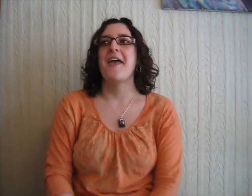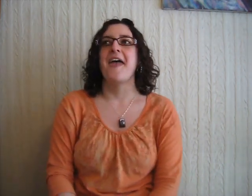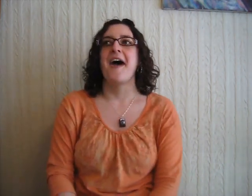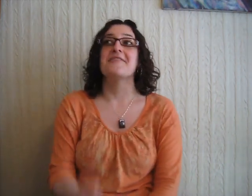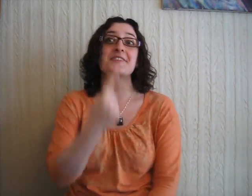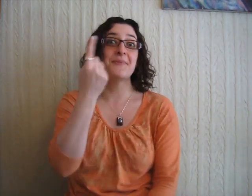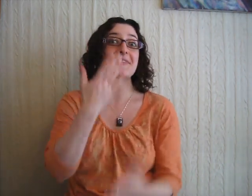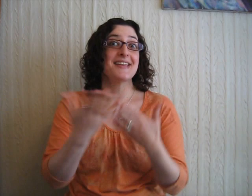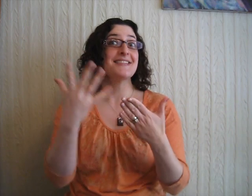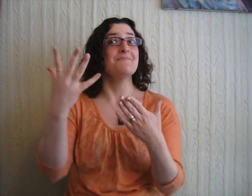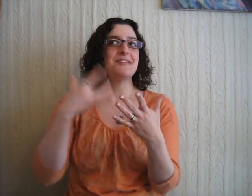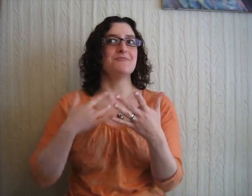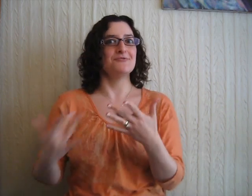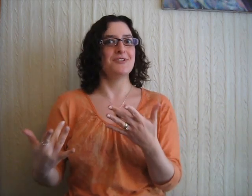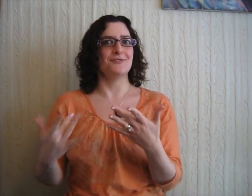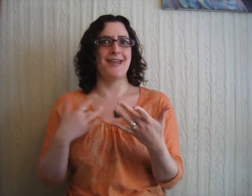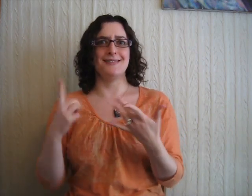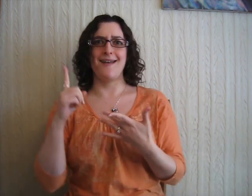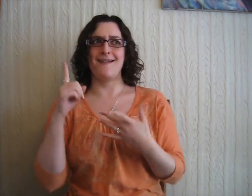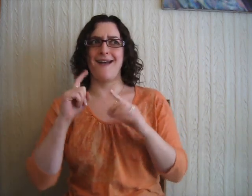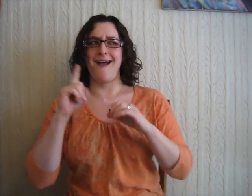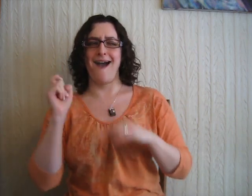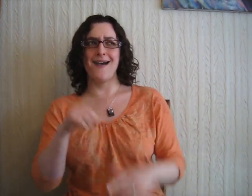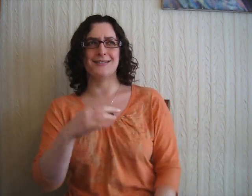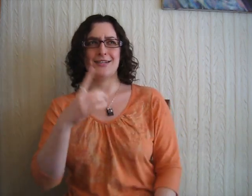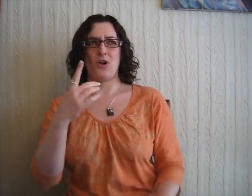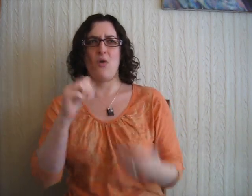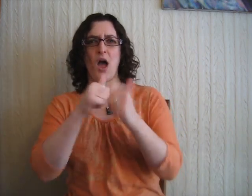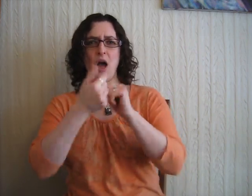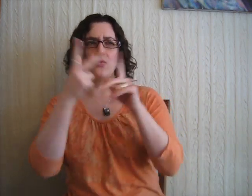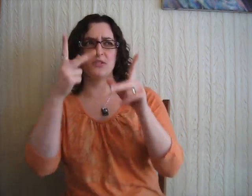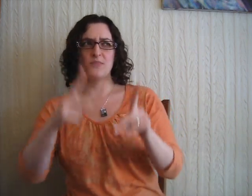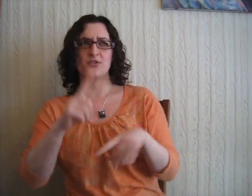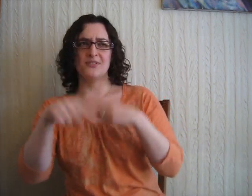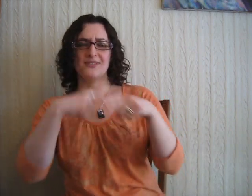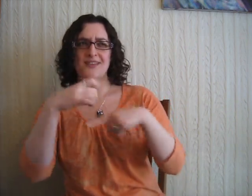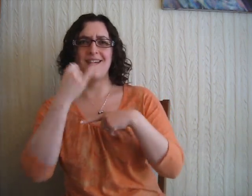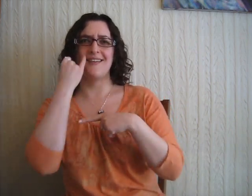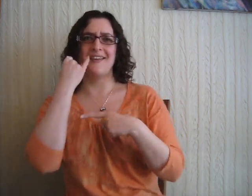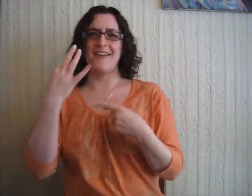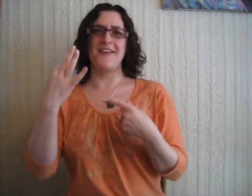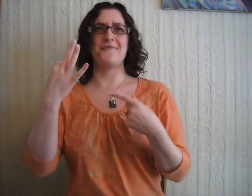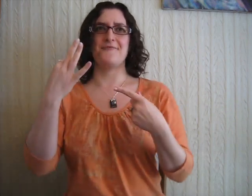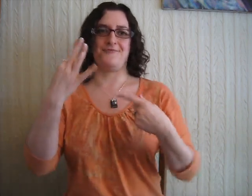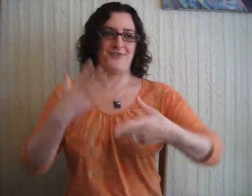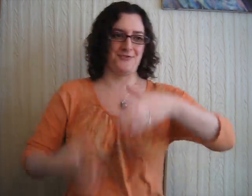And that's one thing that people, you know, tend to ask, how's that person signing if they're drinking